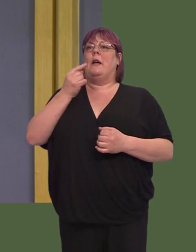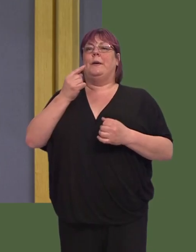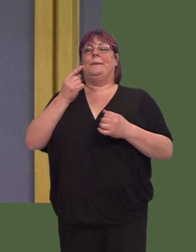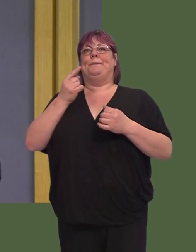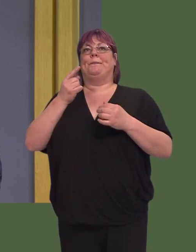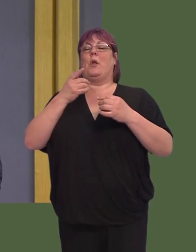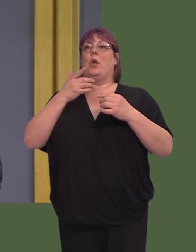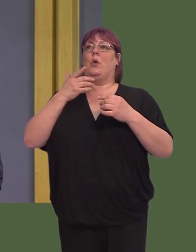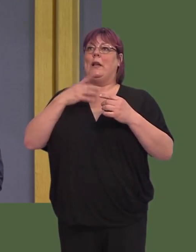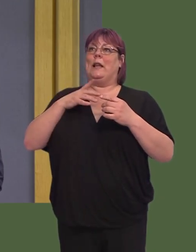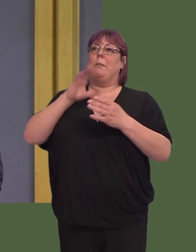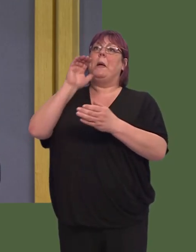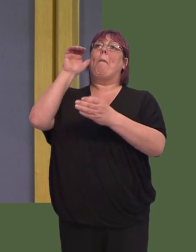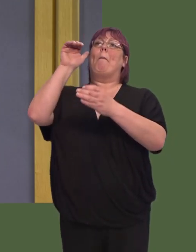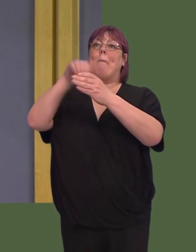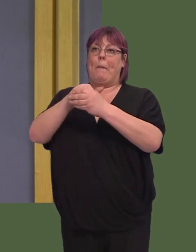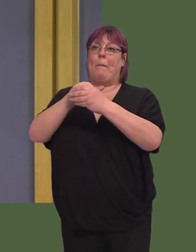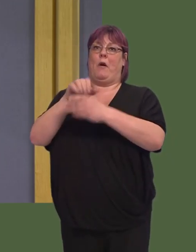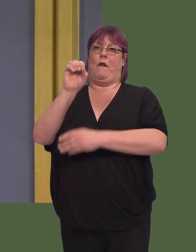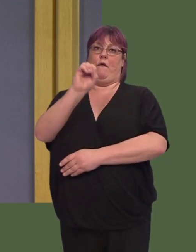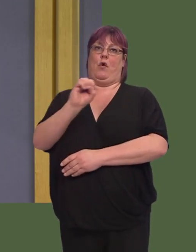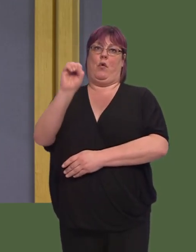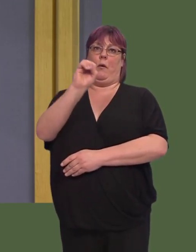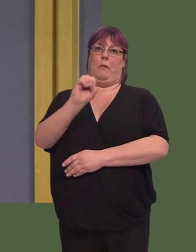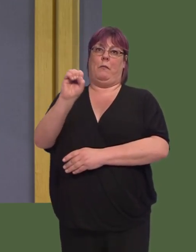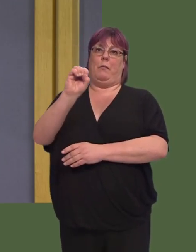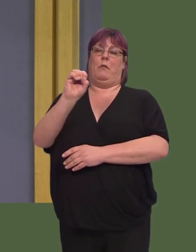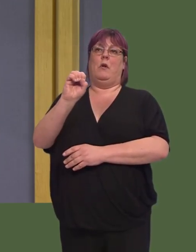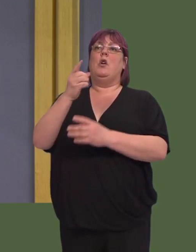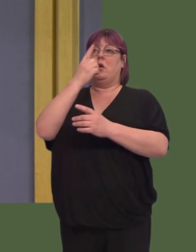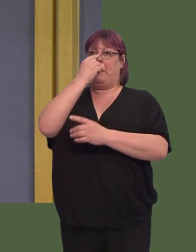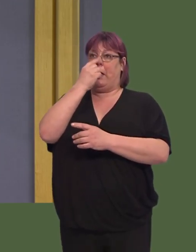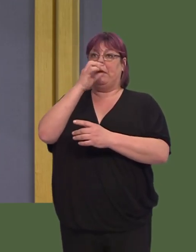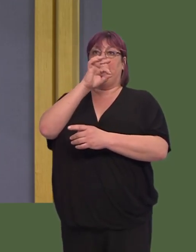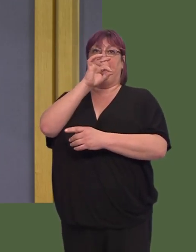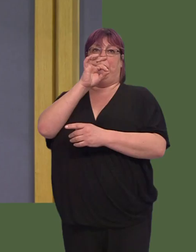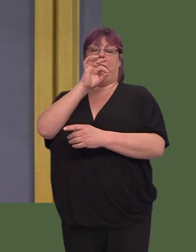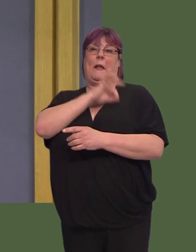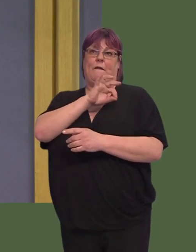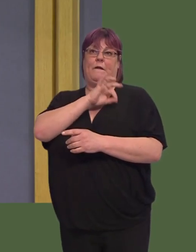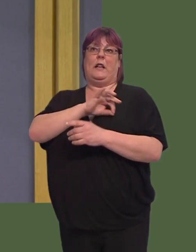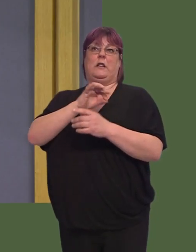you have to be a member of the single market to benefit from EMA membership and for your citizens to benefit from the clinical trials.